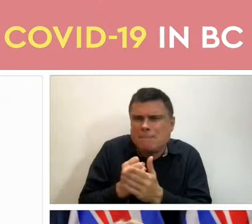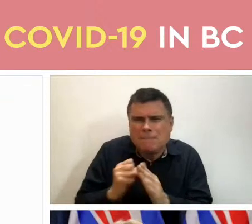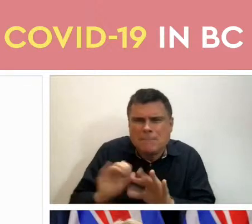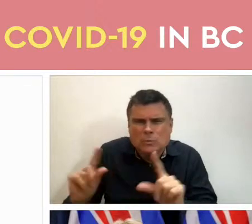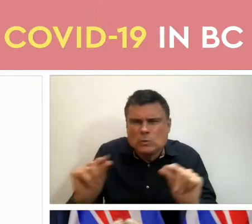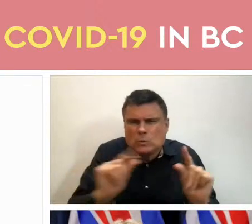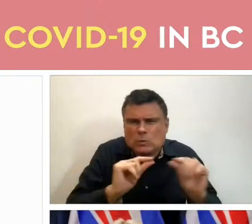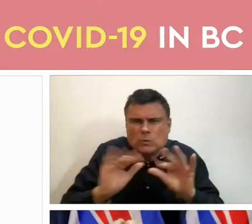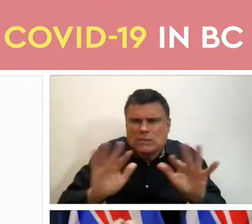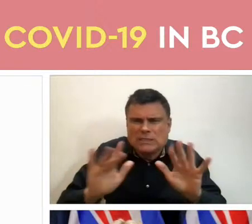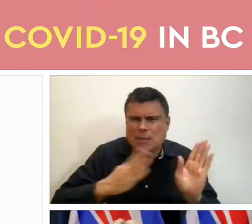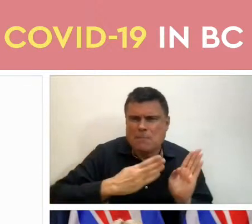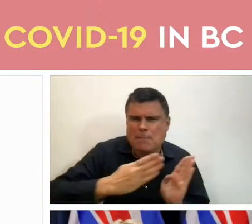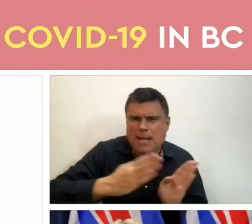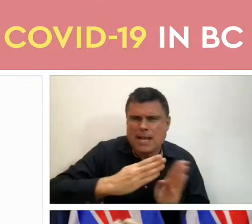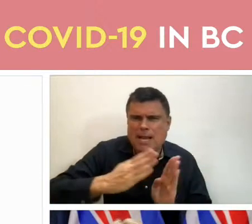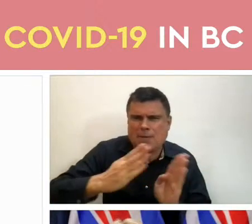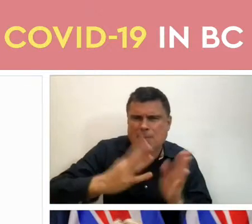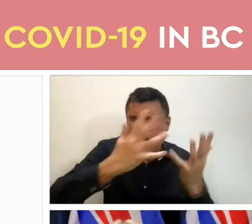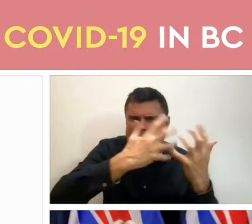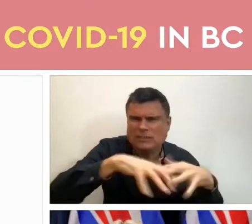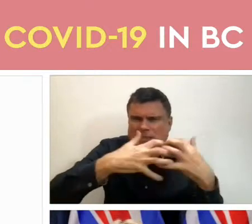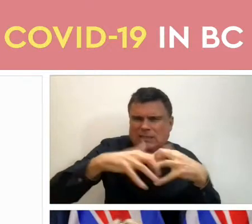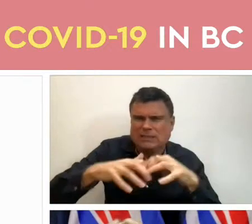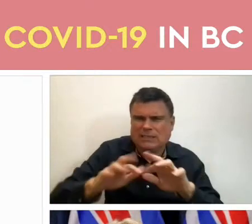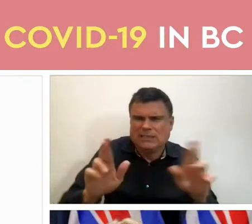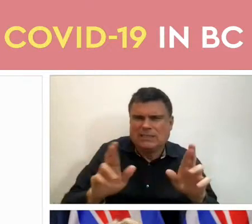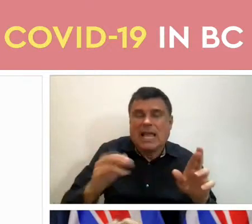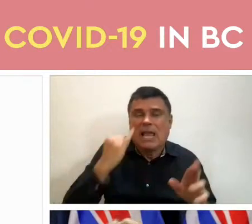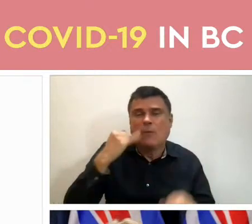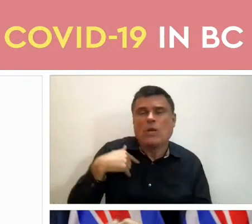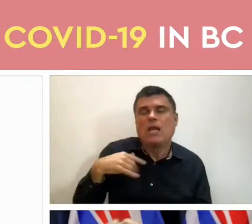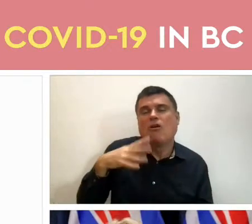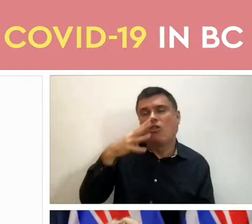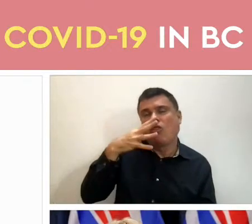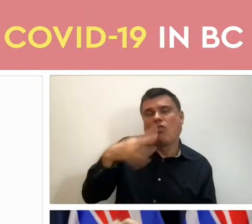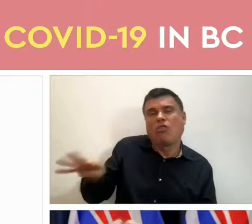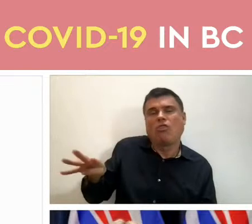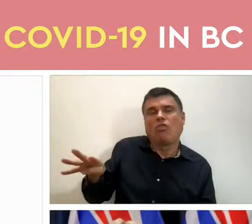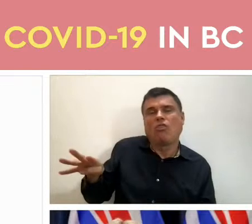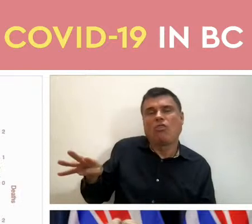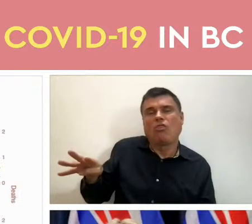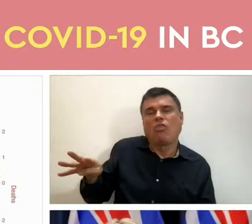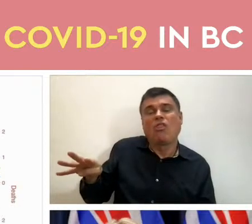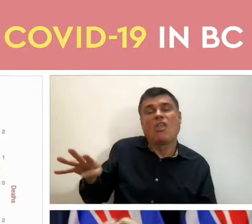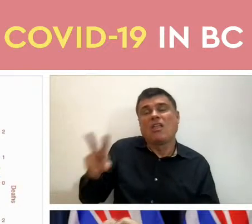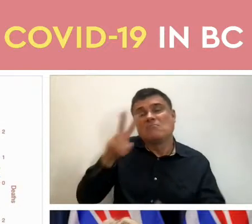actions are just too dire. We need to protect our health care system for everybody who